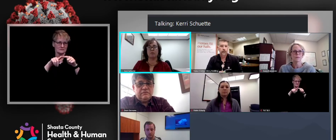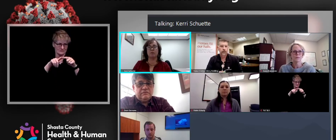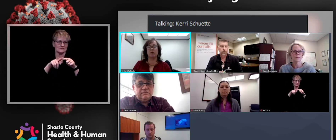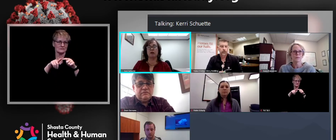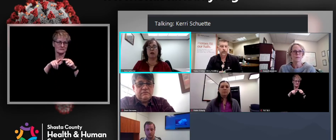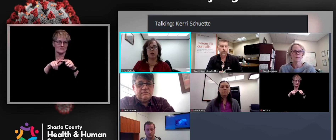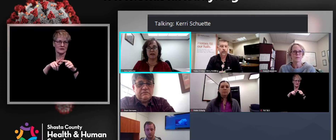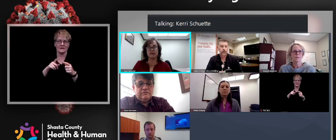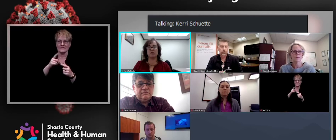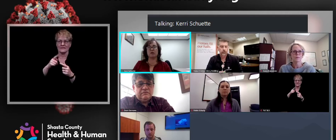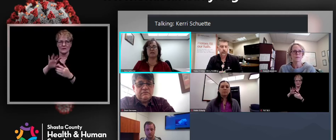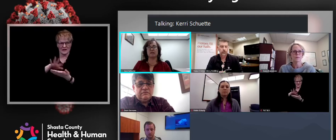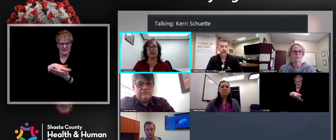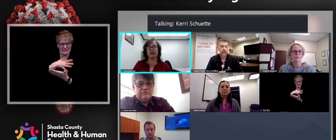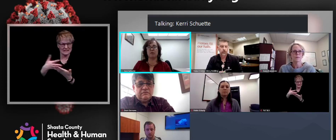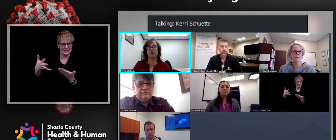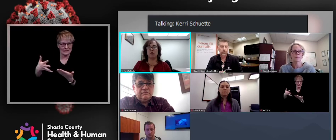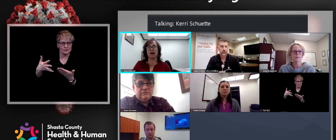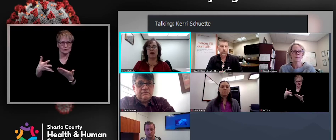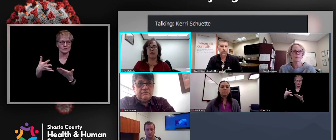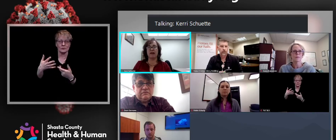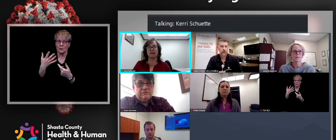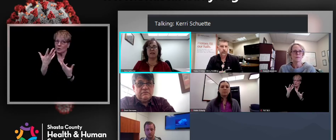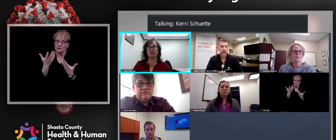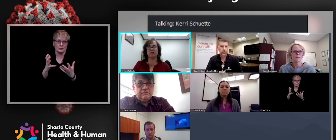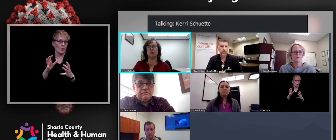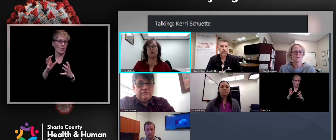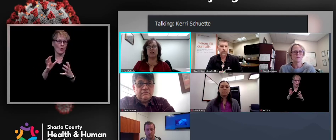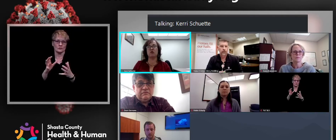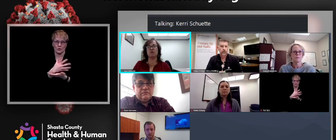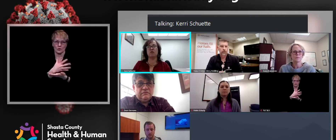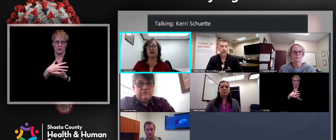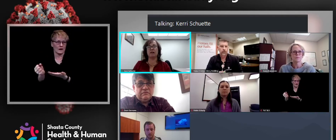but we are asking people to sign up for on that link so that we can notify them